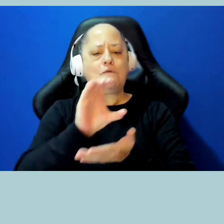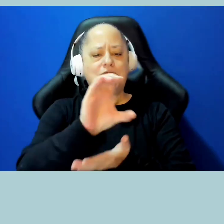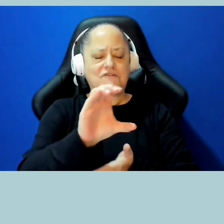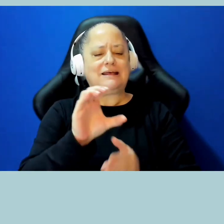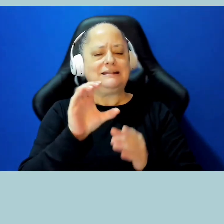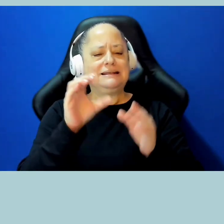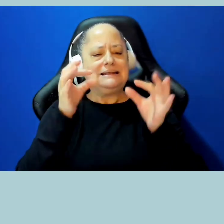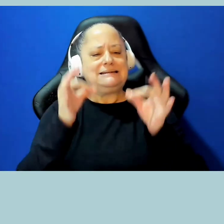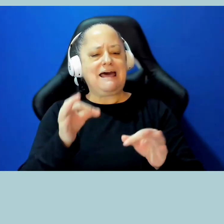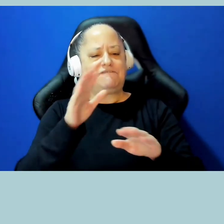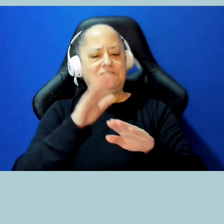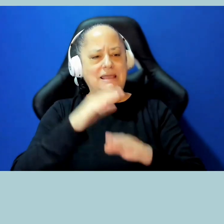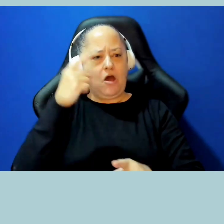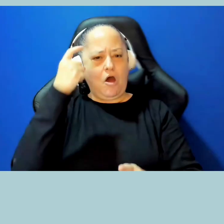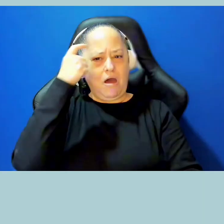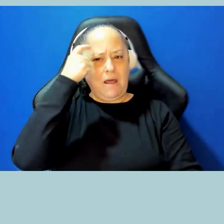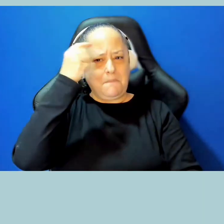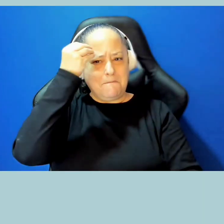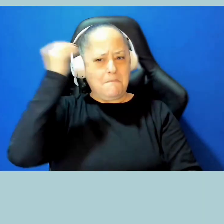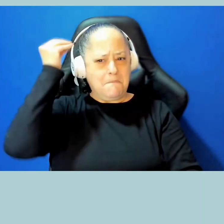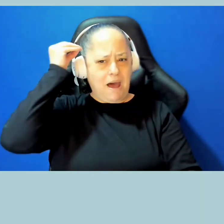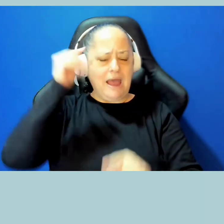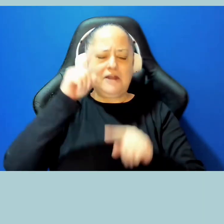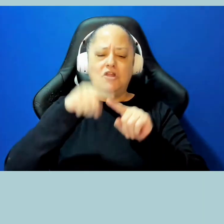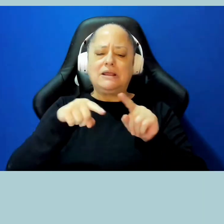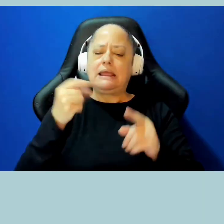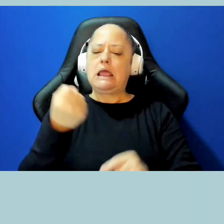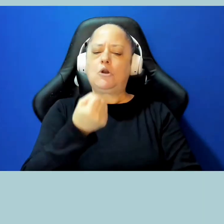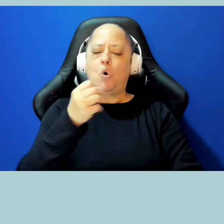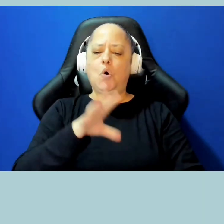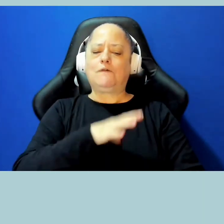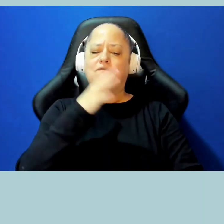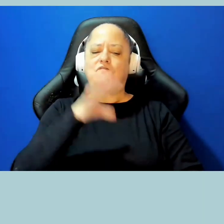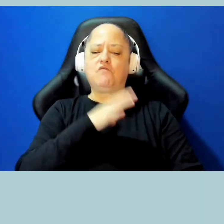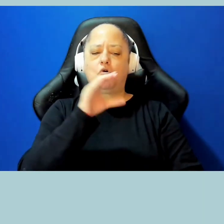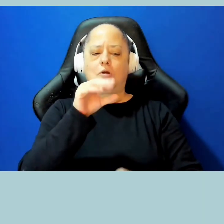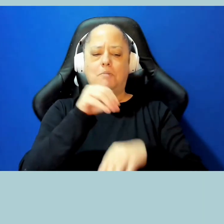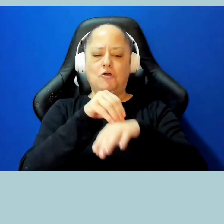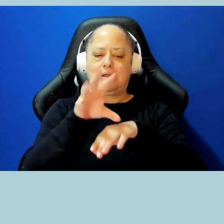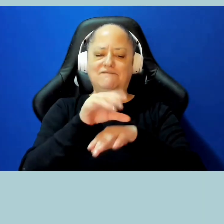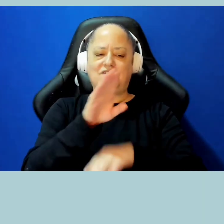even if we can't hold kind of a formal advisory board due to different regulations and such, we want to make